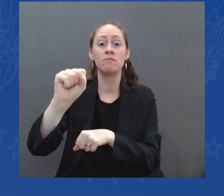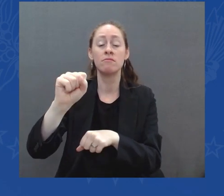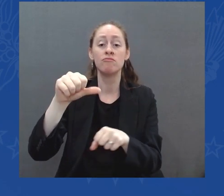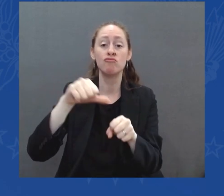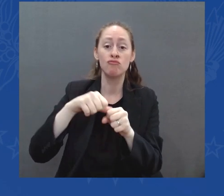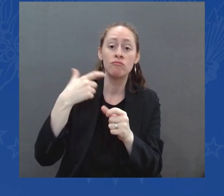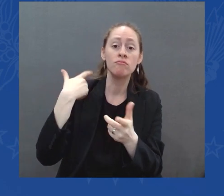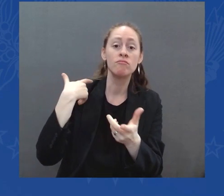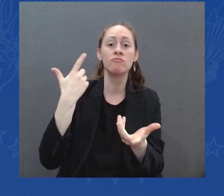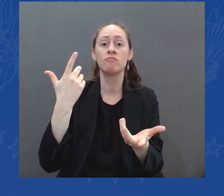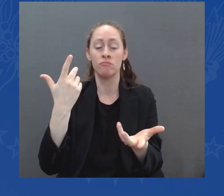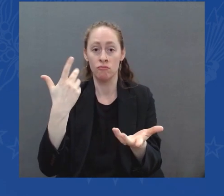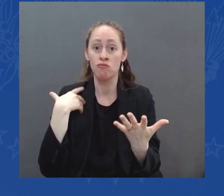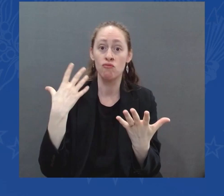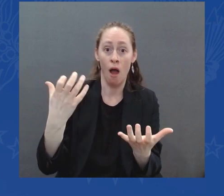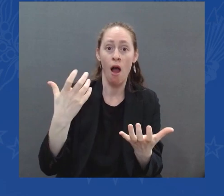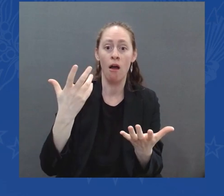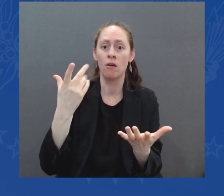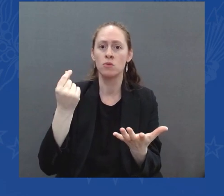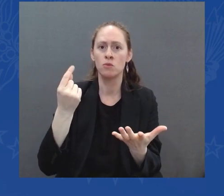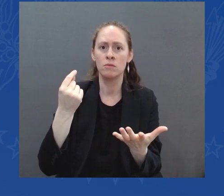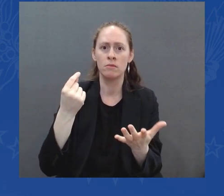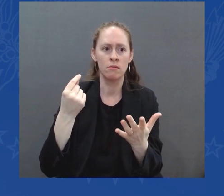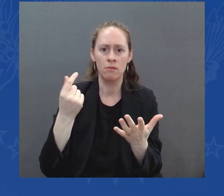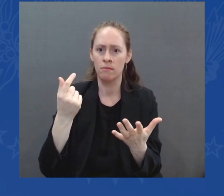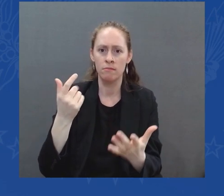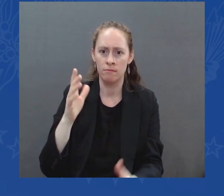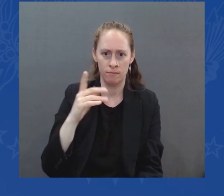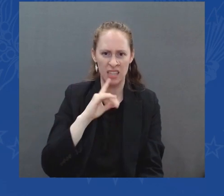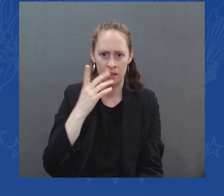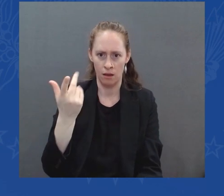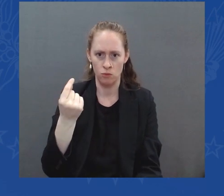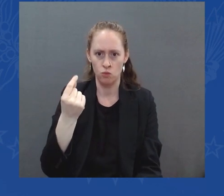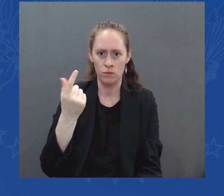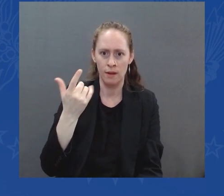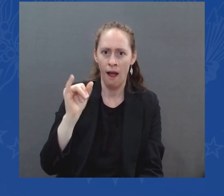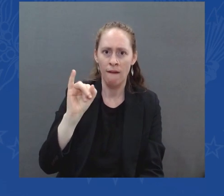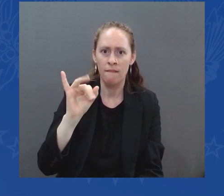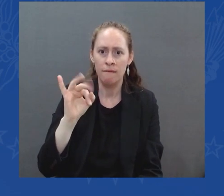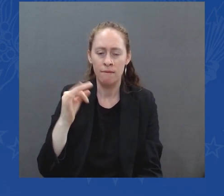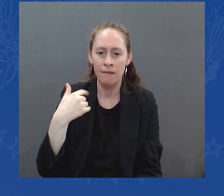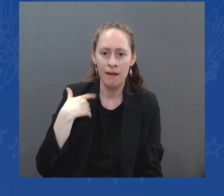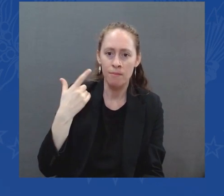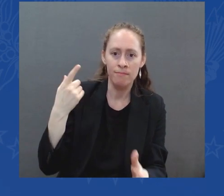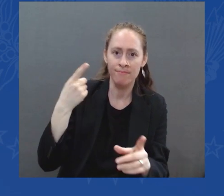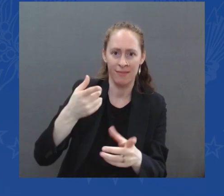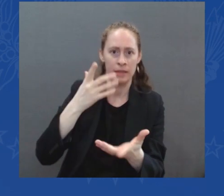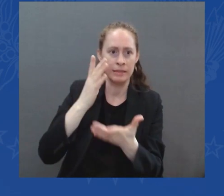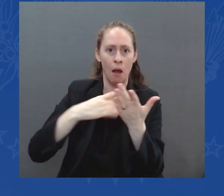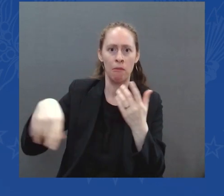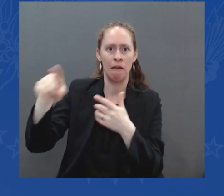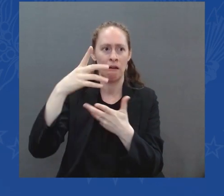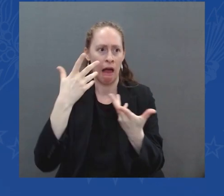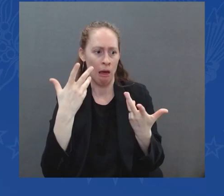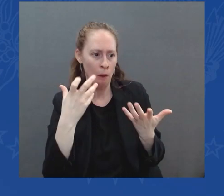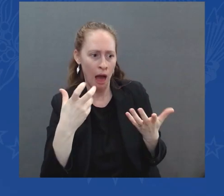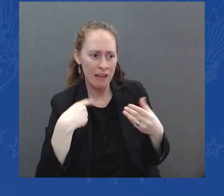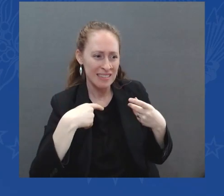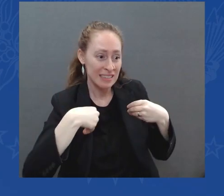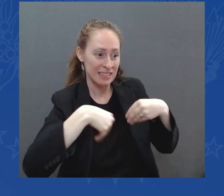until you're able to get back what you invested. And that -- I'm talking a matter of, I think, you know, days and weeks. But it's hard to tell.